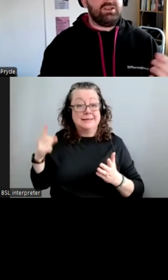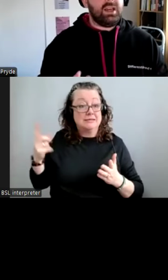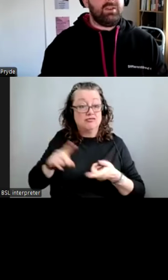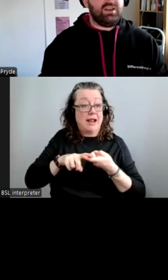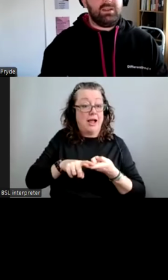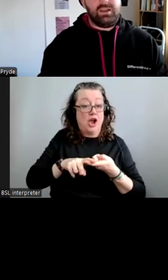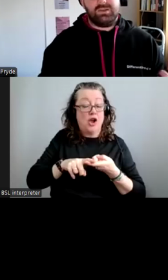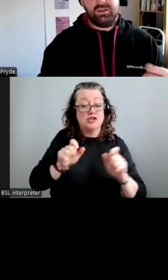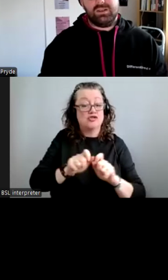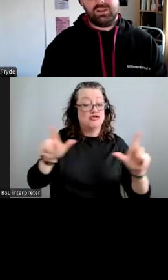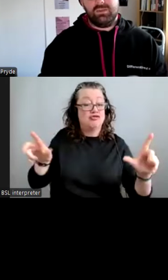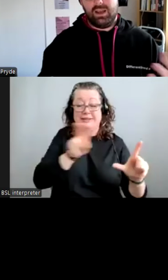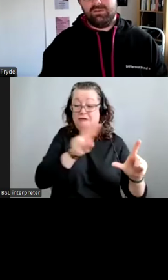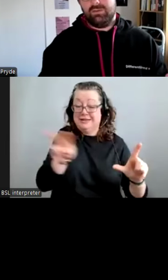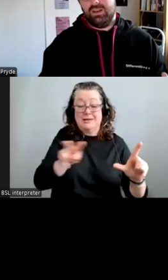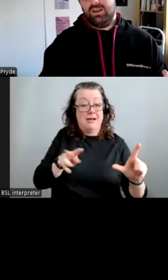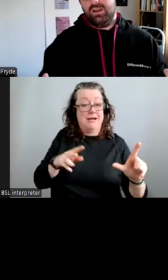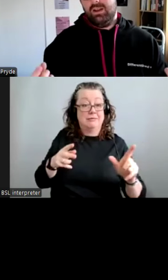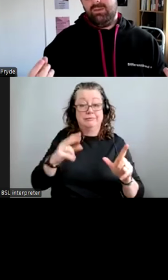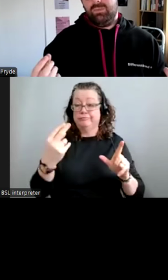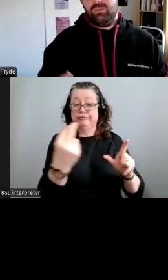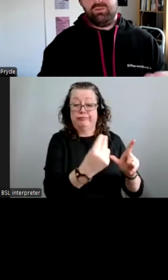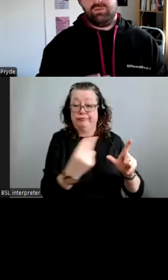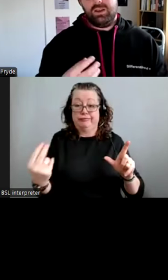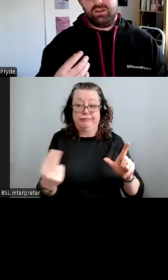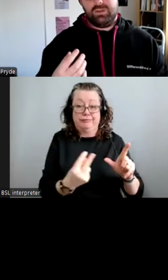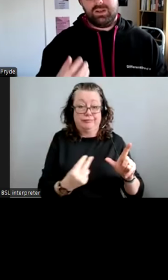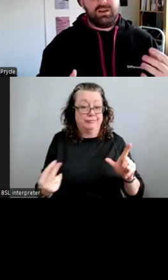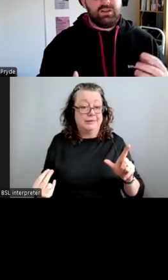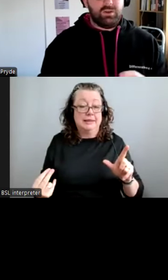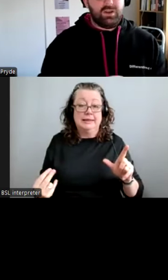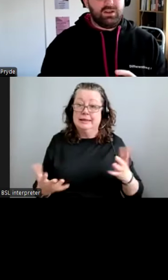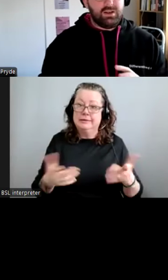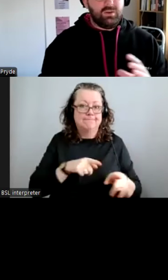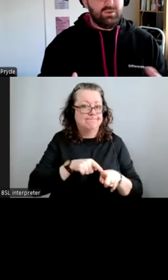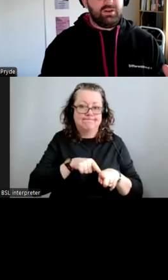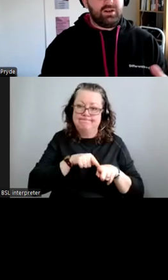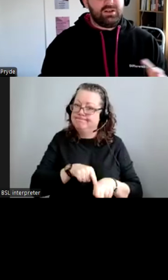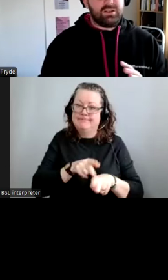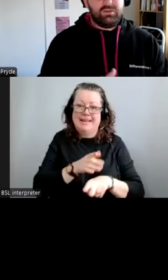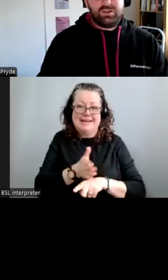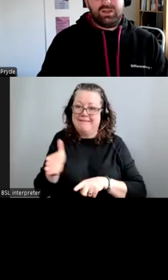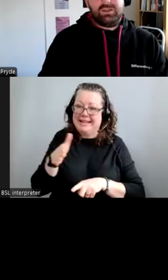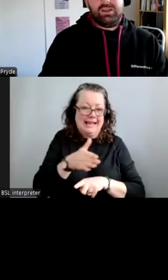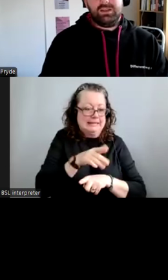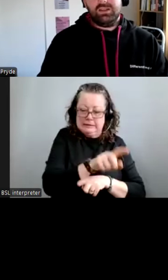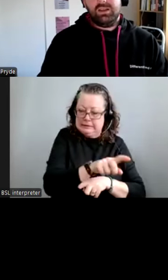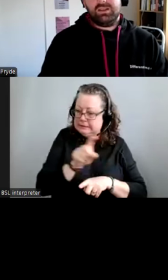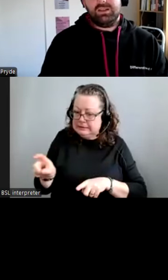to actually navigate the experiences that we have. What we find particularly within older arts and culture websites is